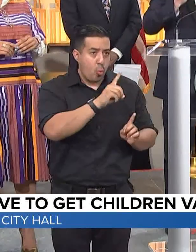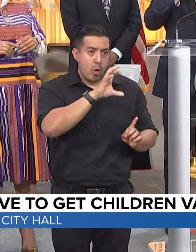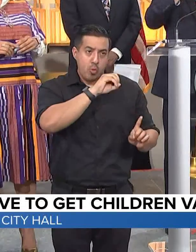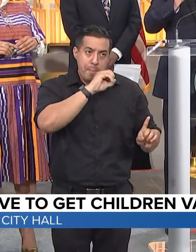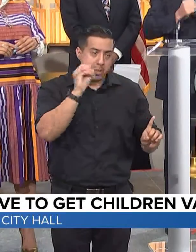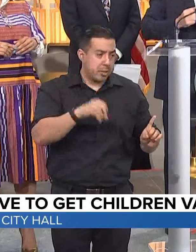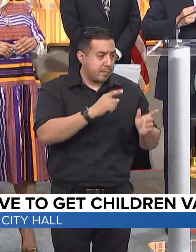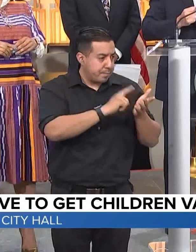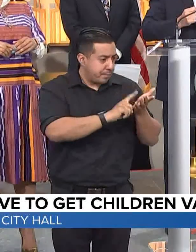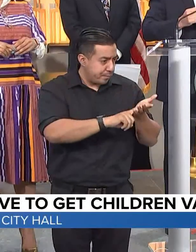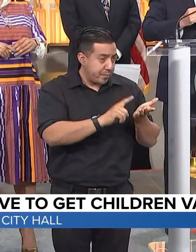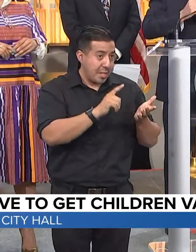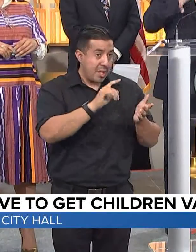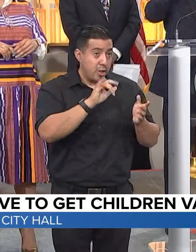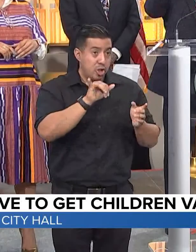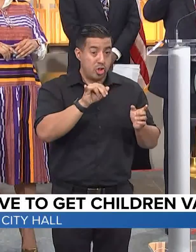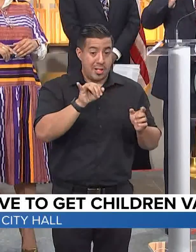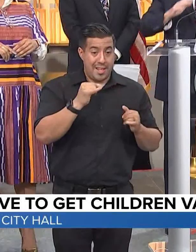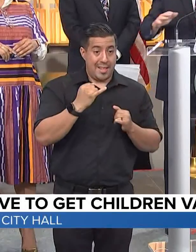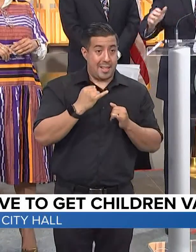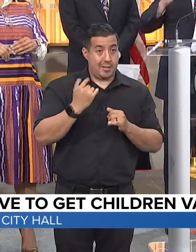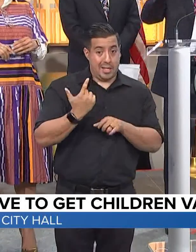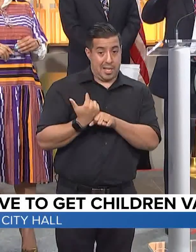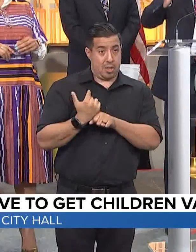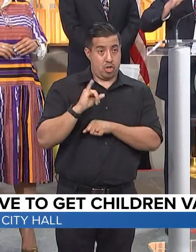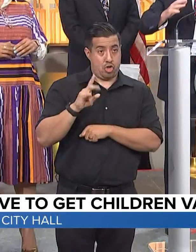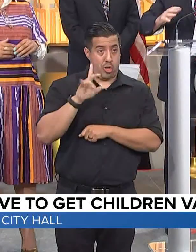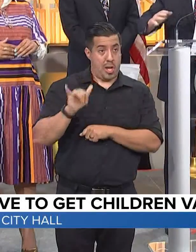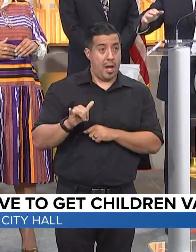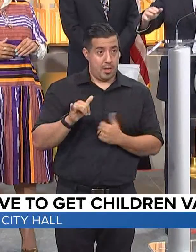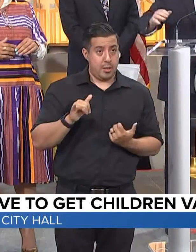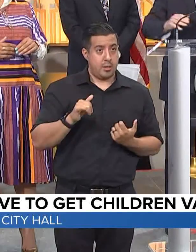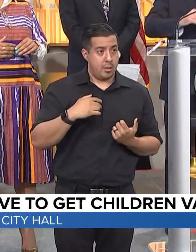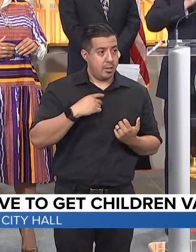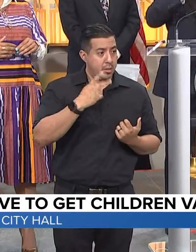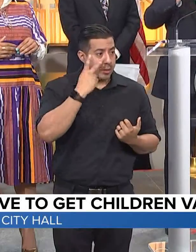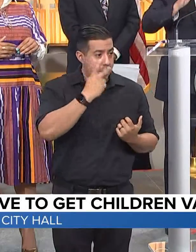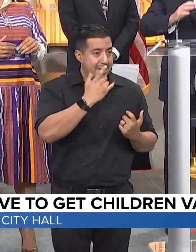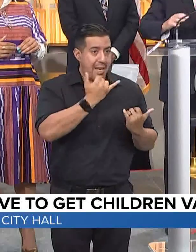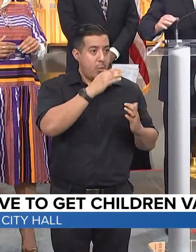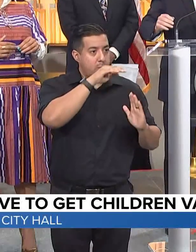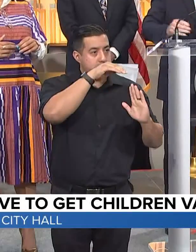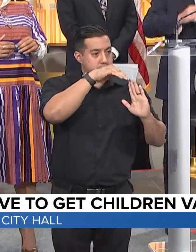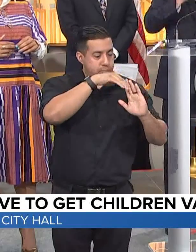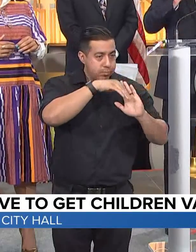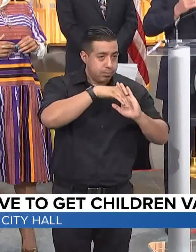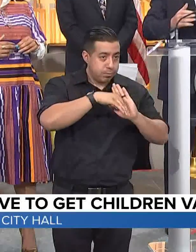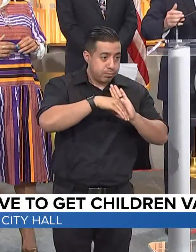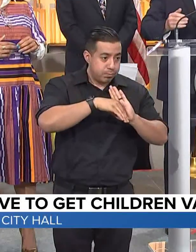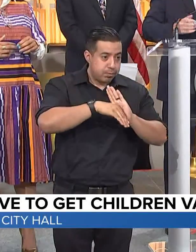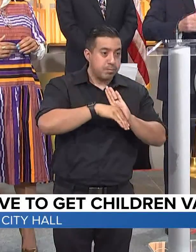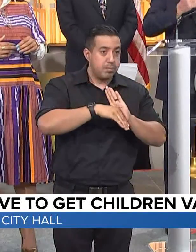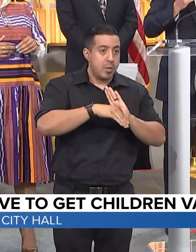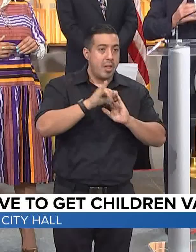After that peak last July. So there's that we came down from that peak from that wave. The amount of virus in the